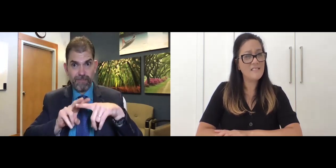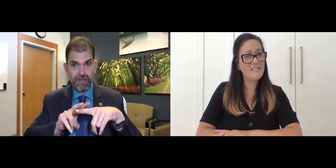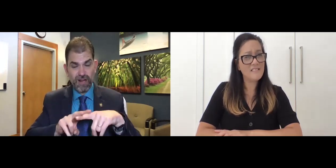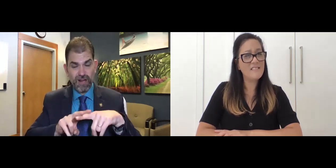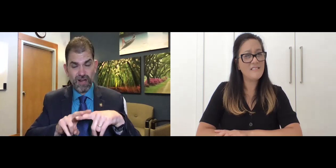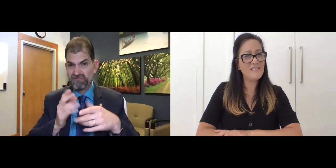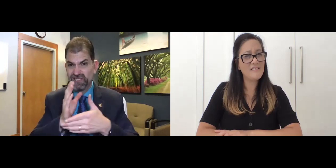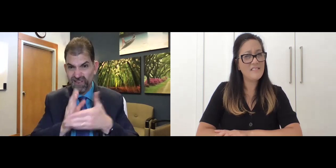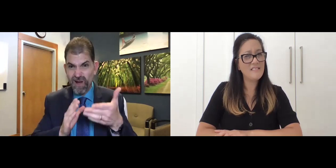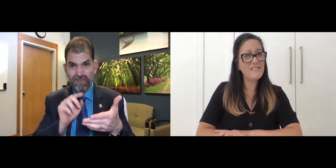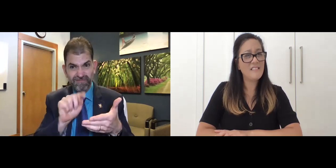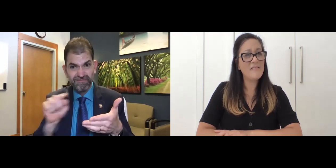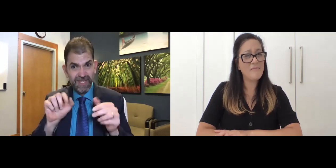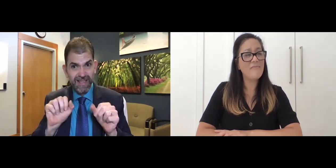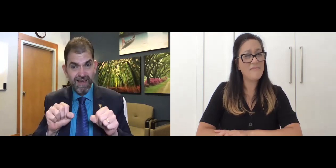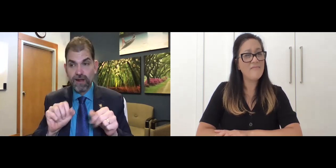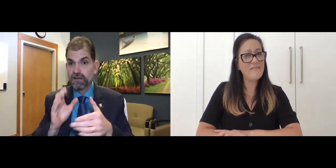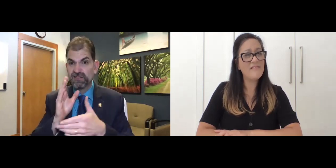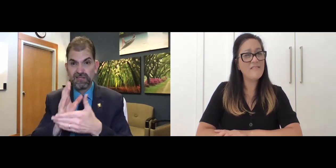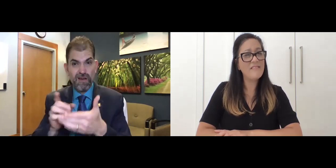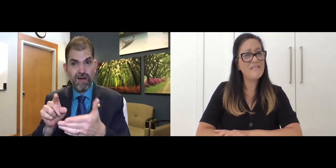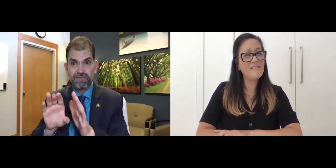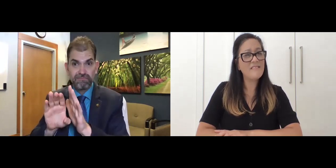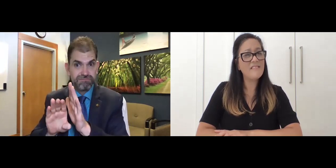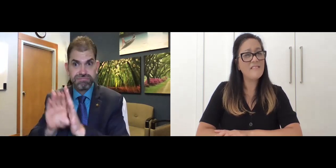basic sign language vocabulary.